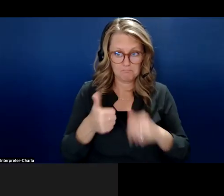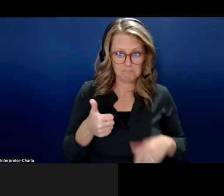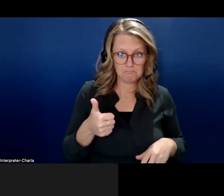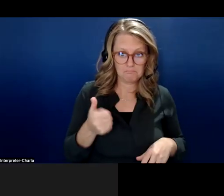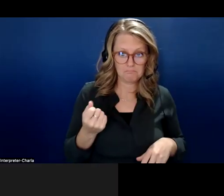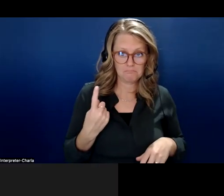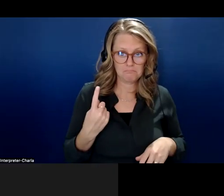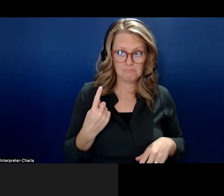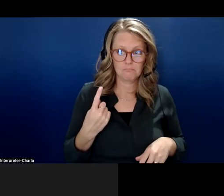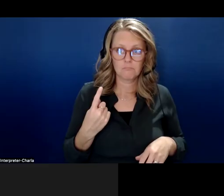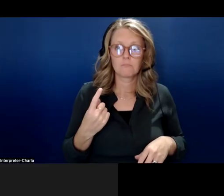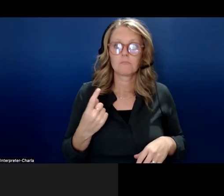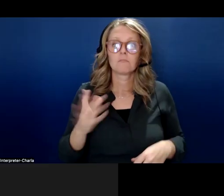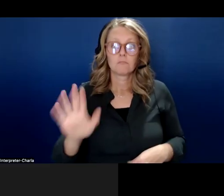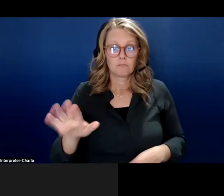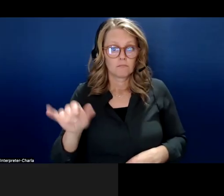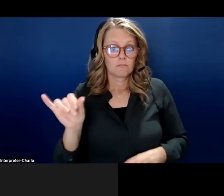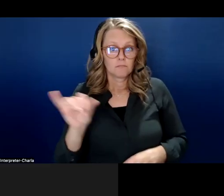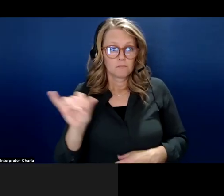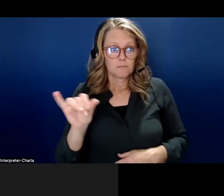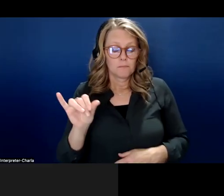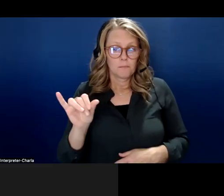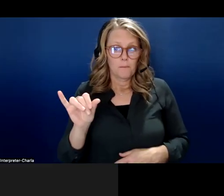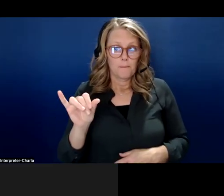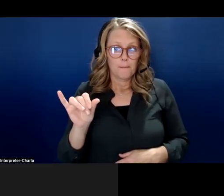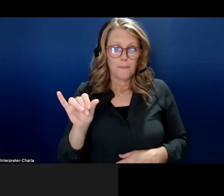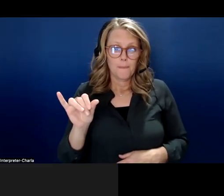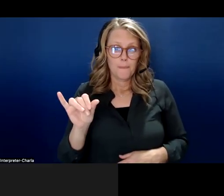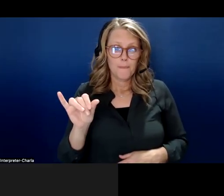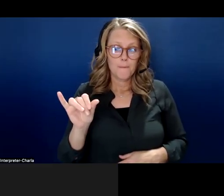I will say however, you know, as we move forward